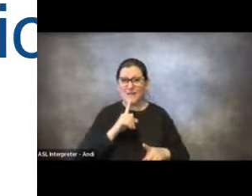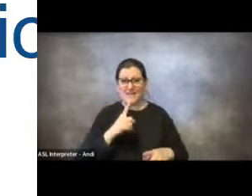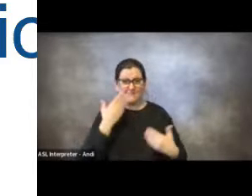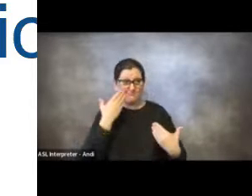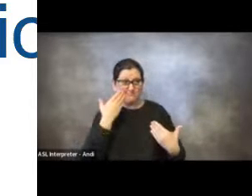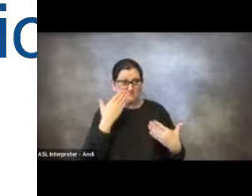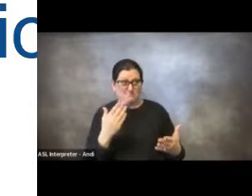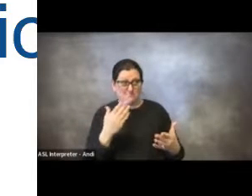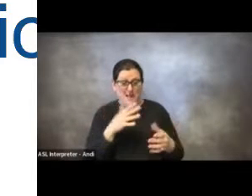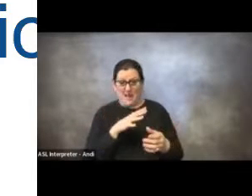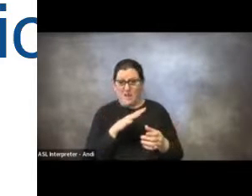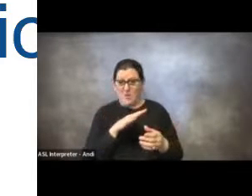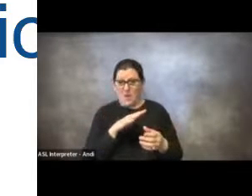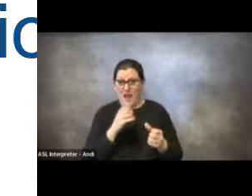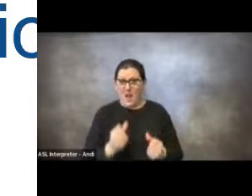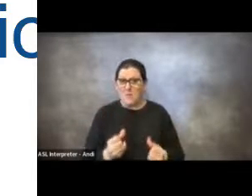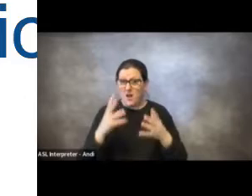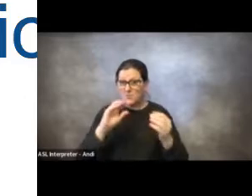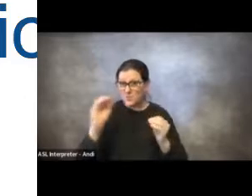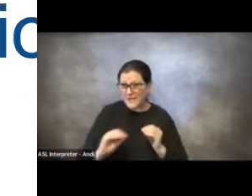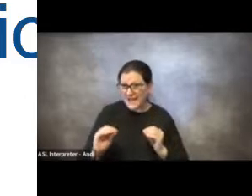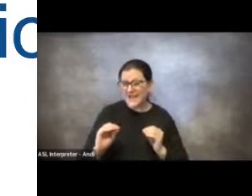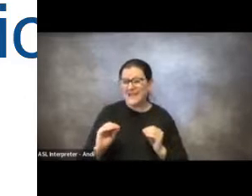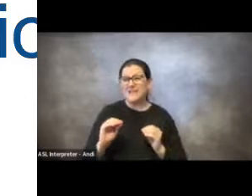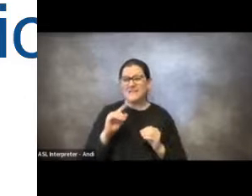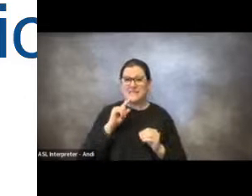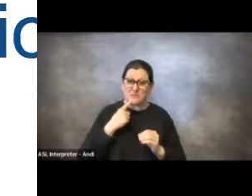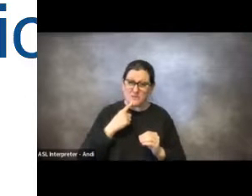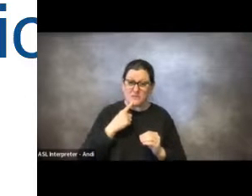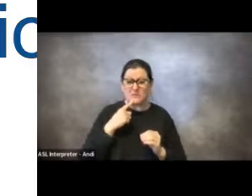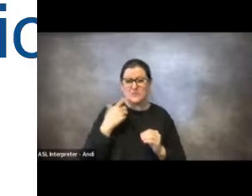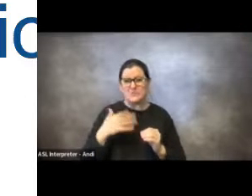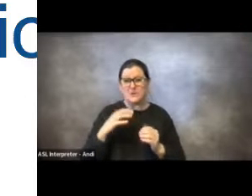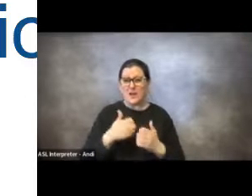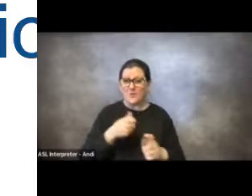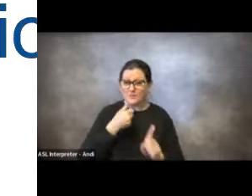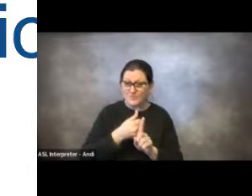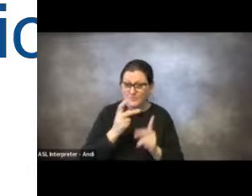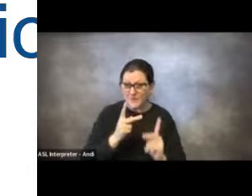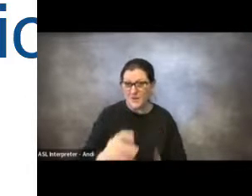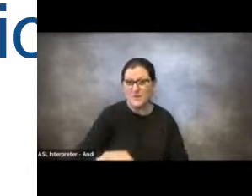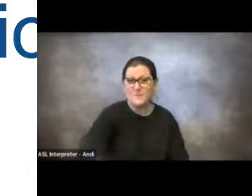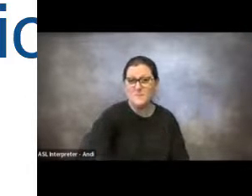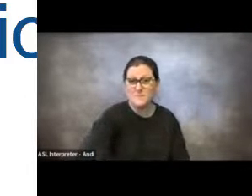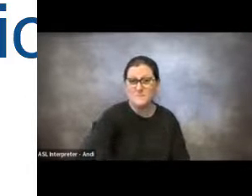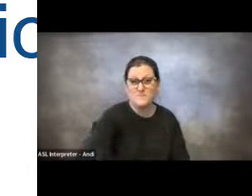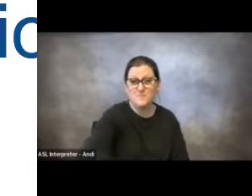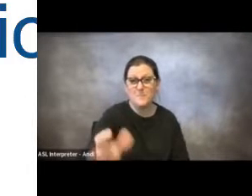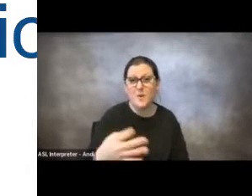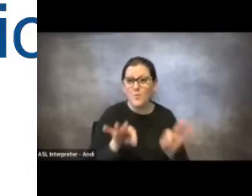prevalence and how serious it is and how it can impact individuals. So that's an important piece. Next slide,